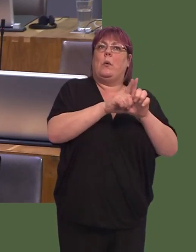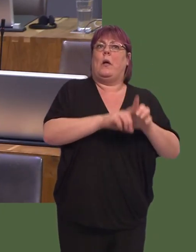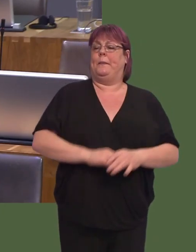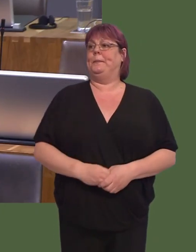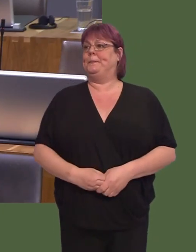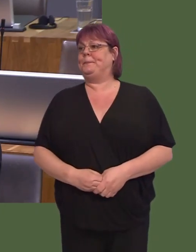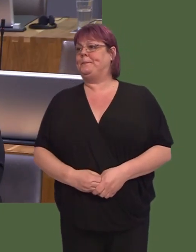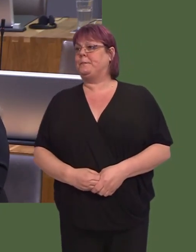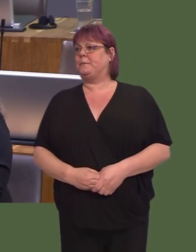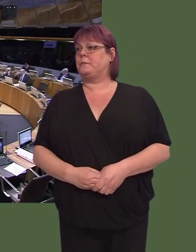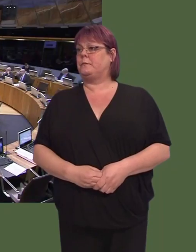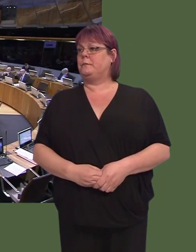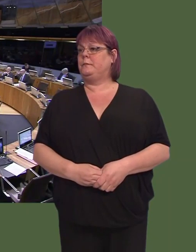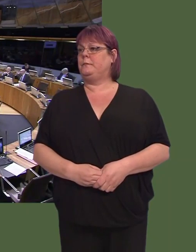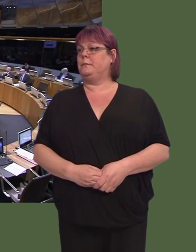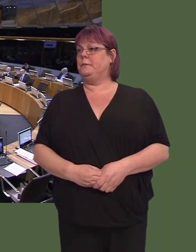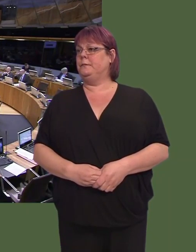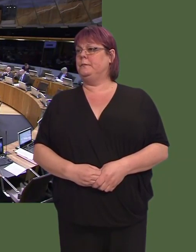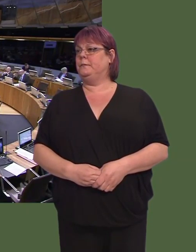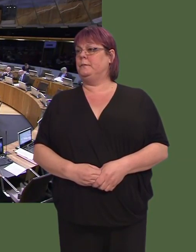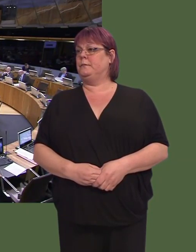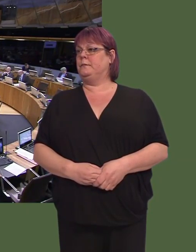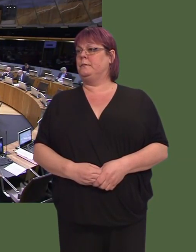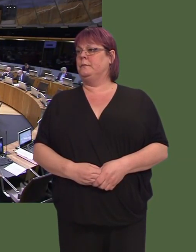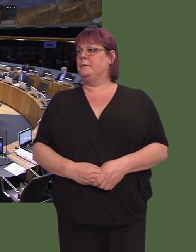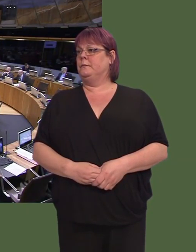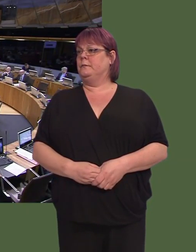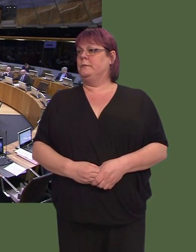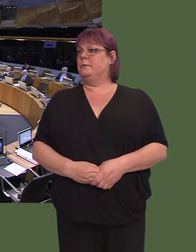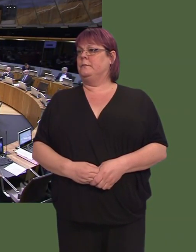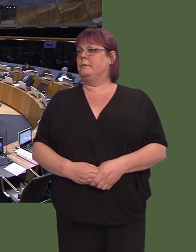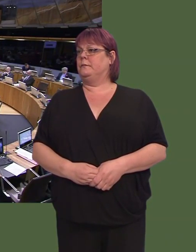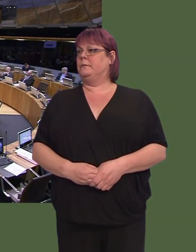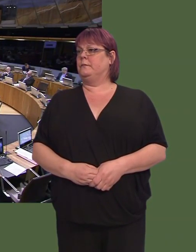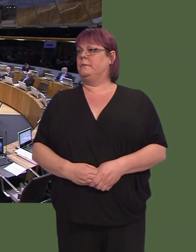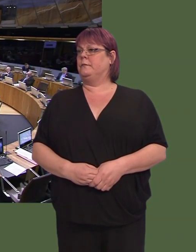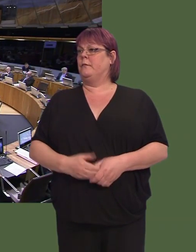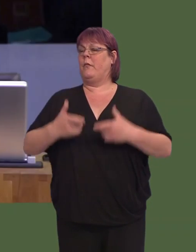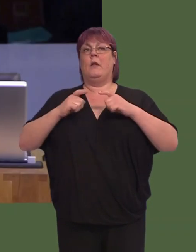Caroline Jones AM: Leader of the house, the Stay Well in Wales survey highlighted that